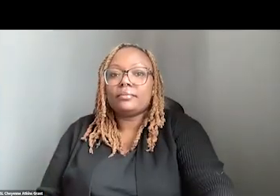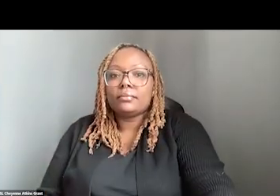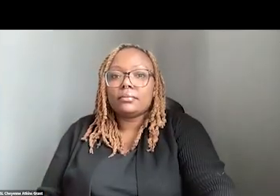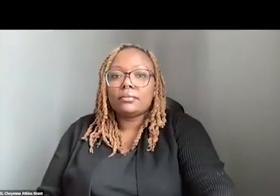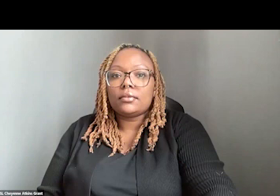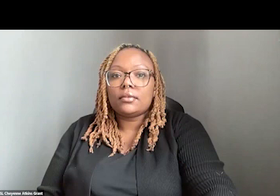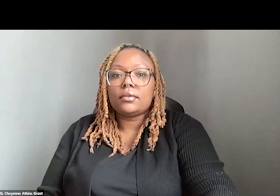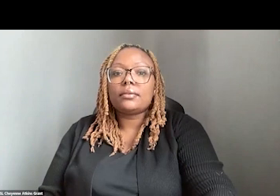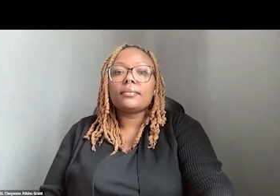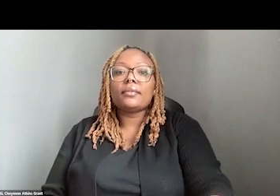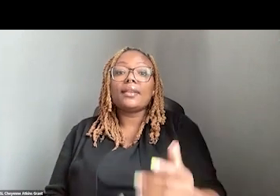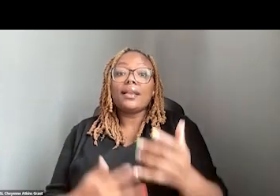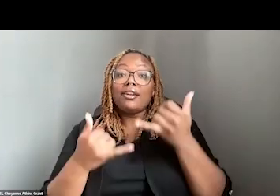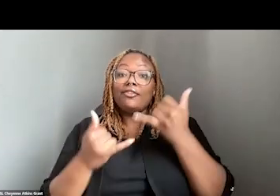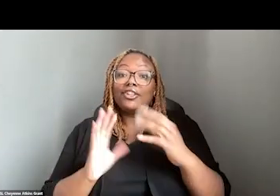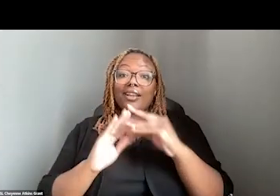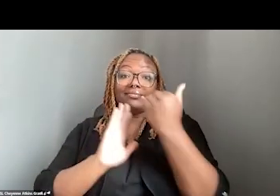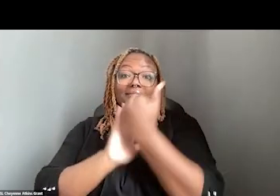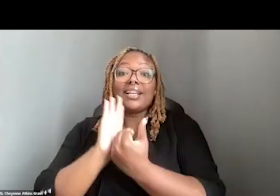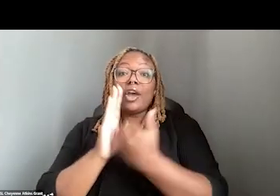So for today's agenda, we're going to split this presentation in two.